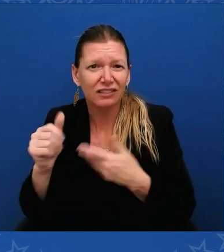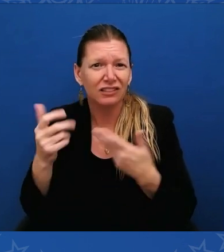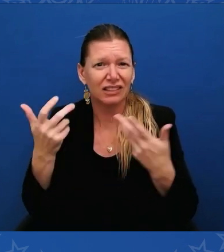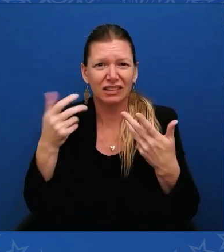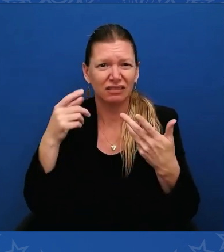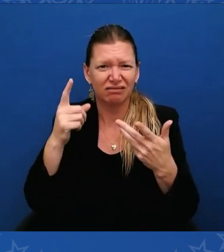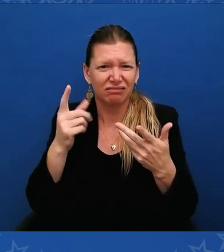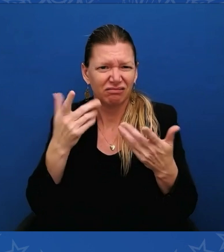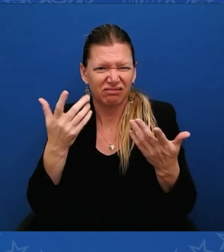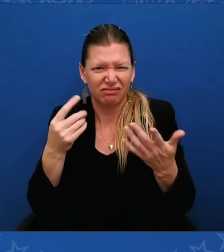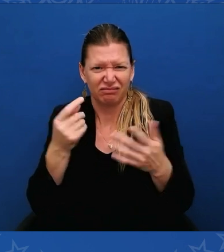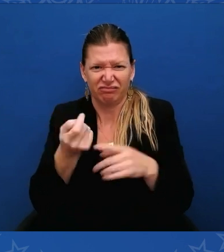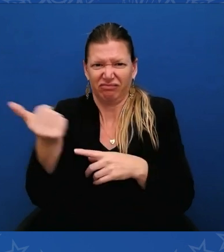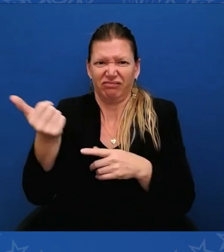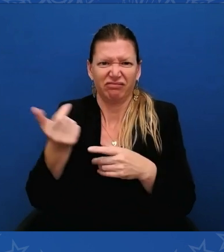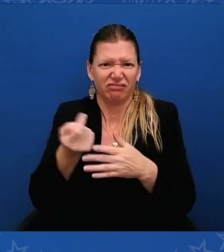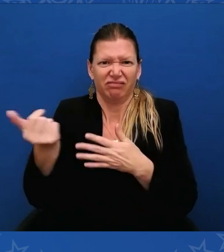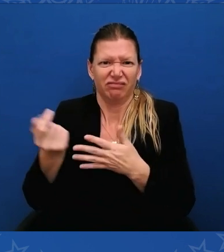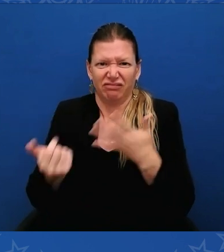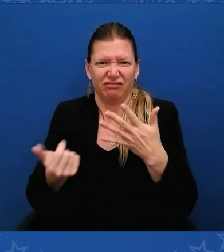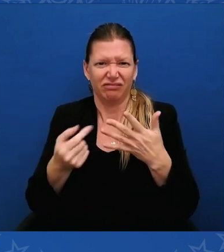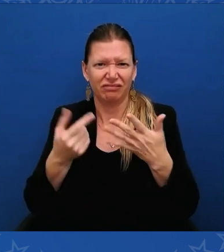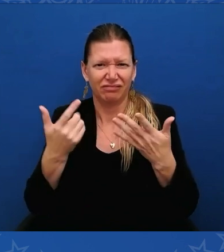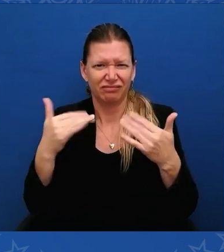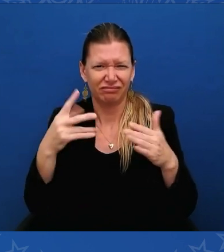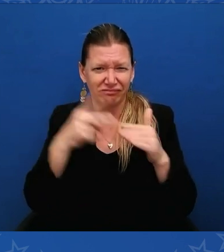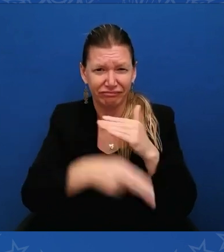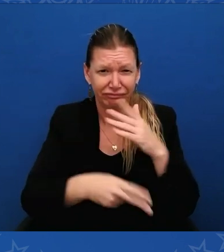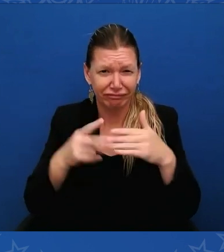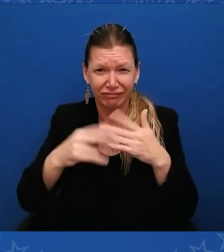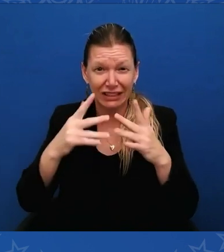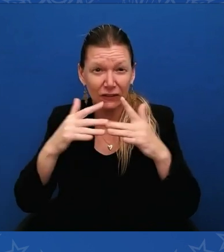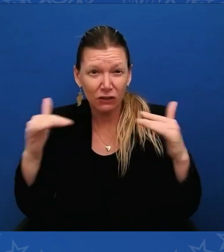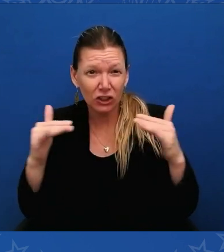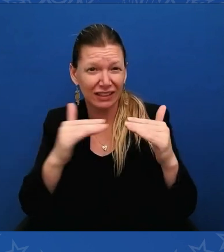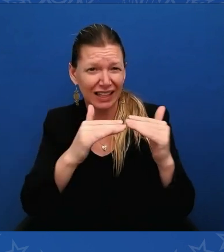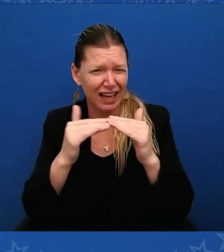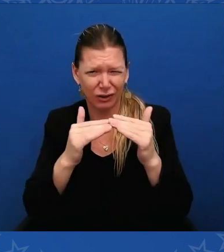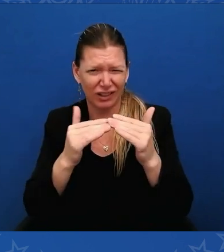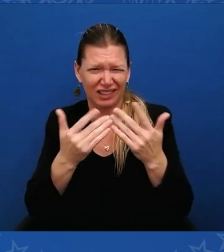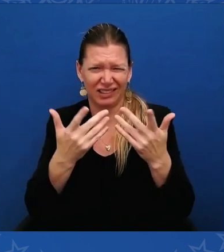banning books, erasing history. You're making history, not erasing history.